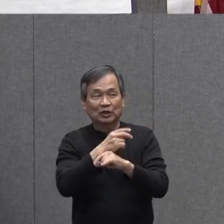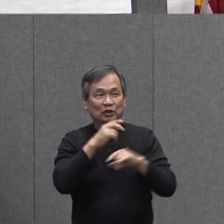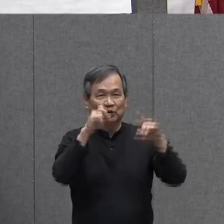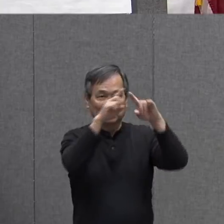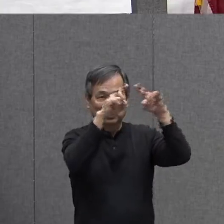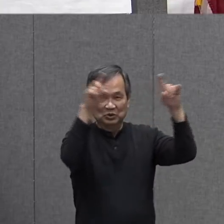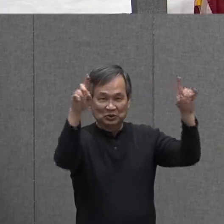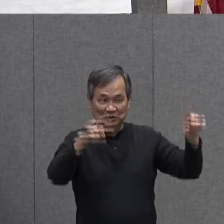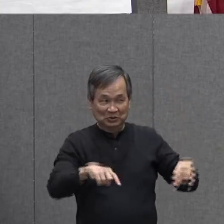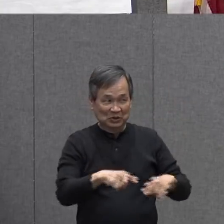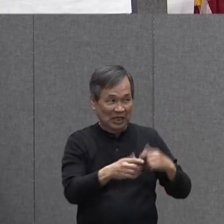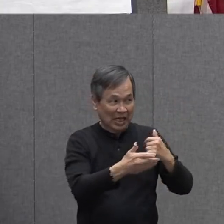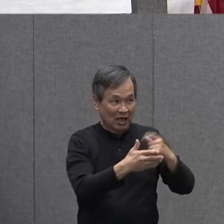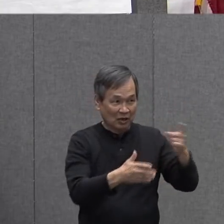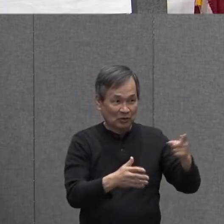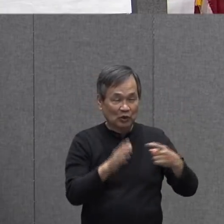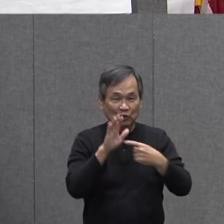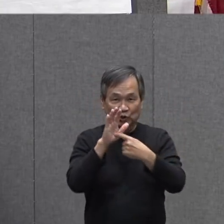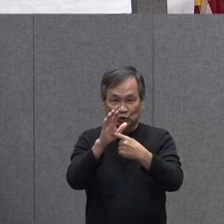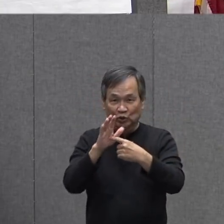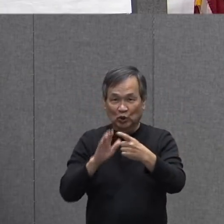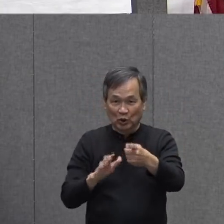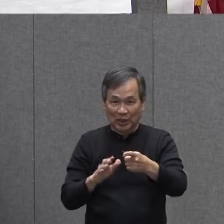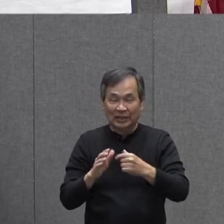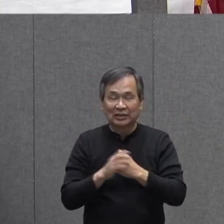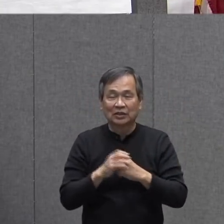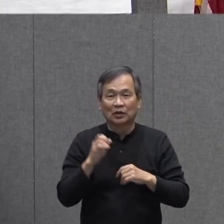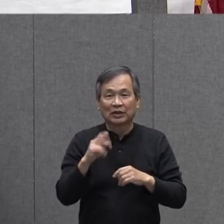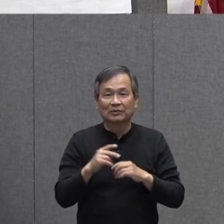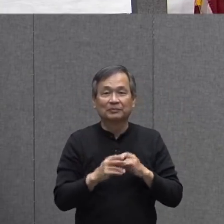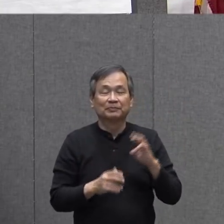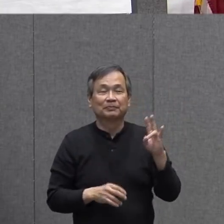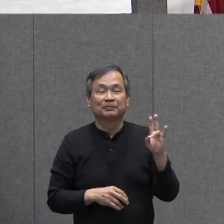and we'll also build those numbers on frames.